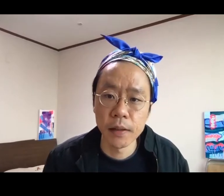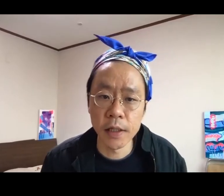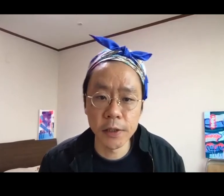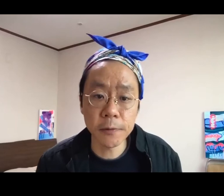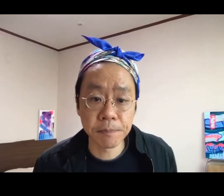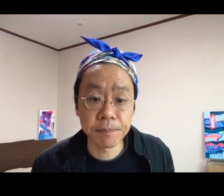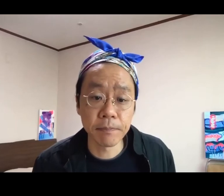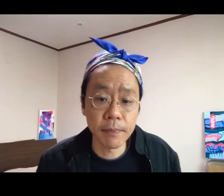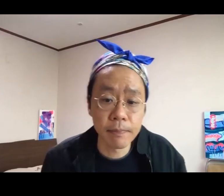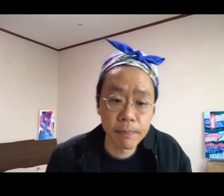Thank you.